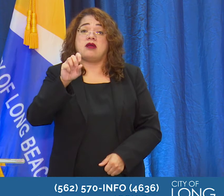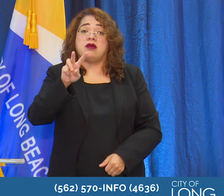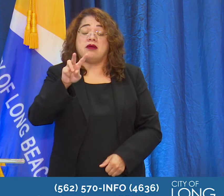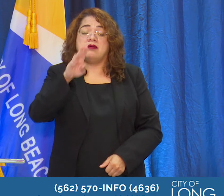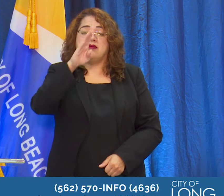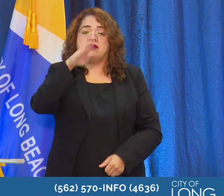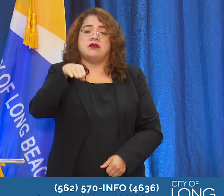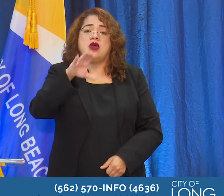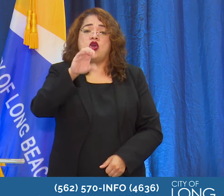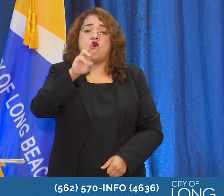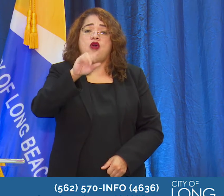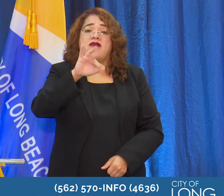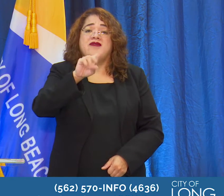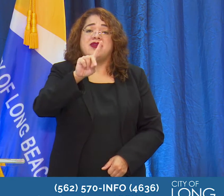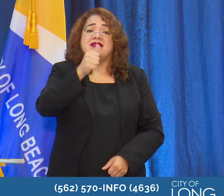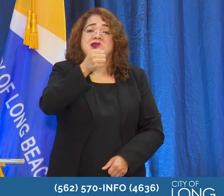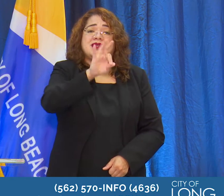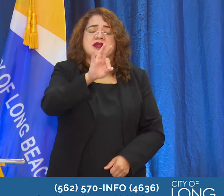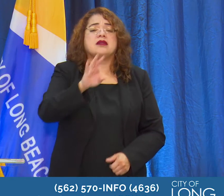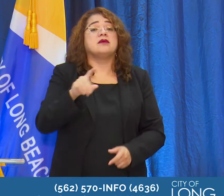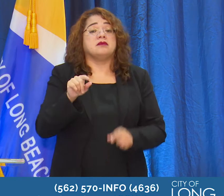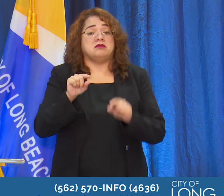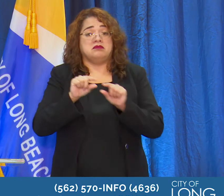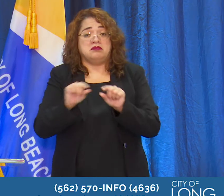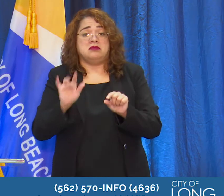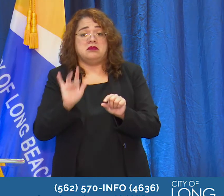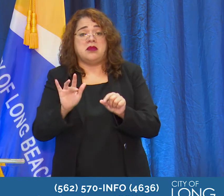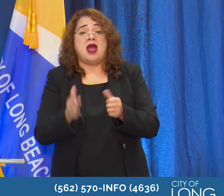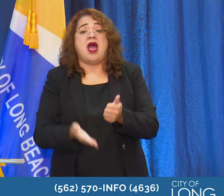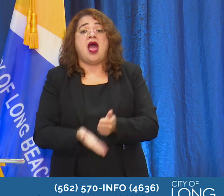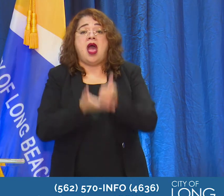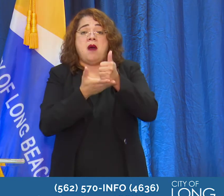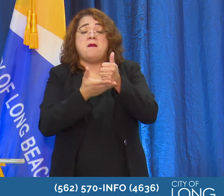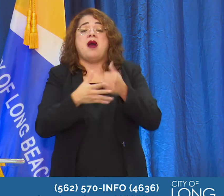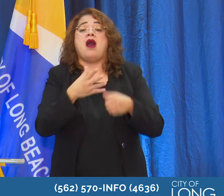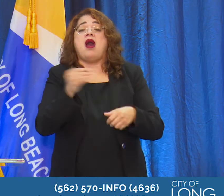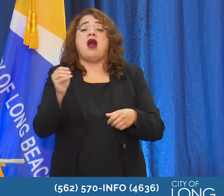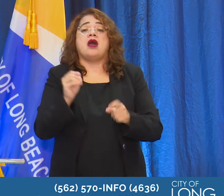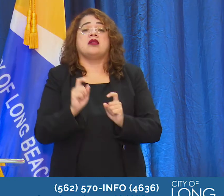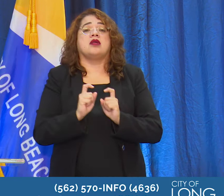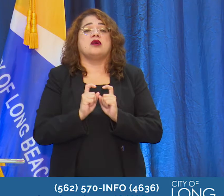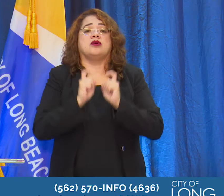and click on help and donate. You can provide financial assistance,